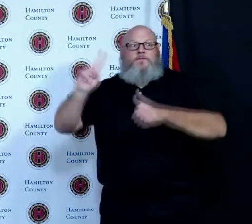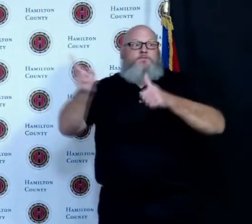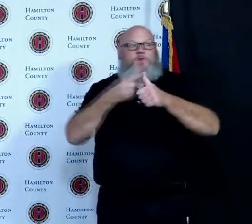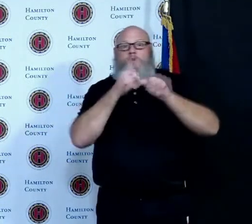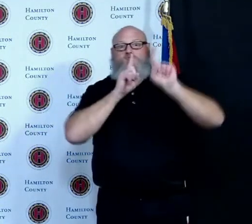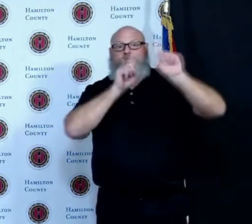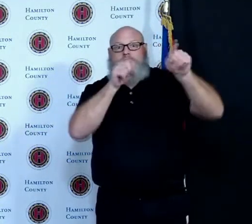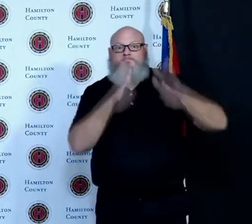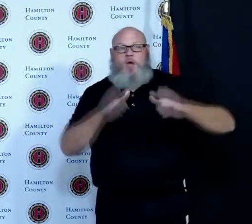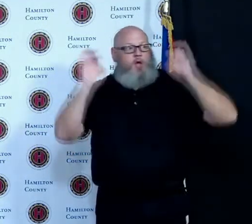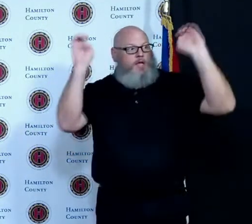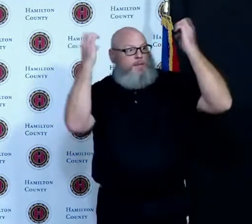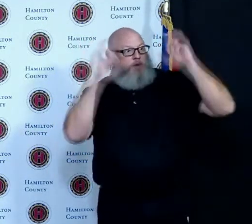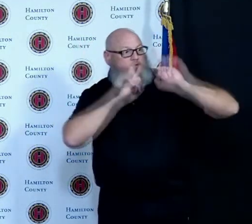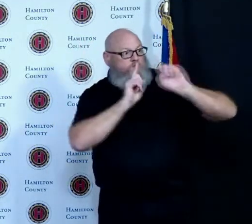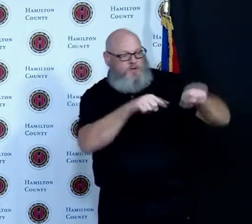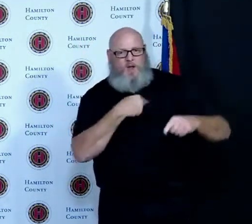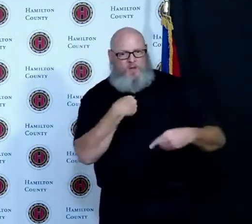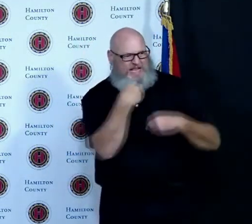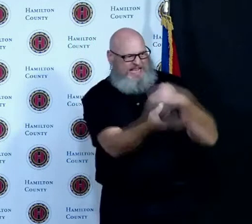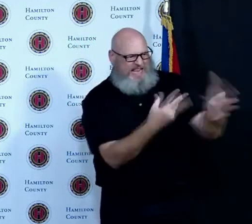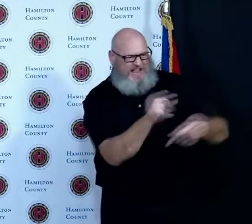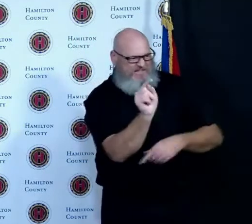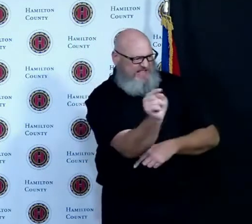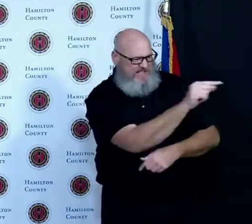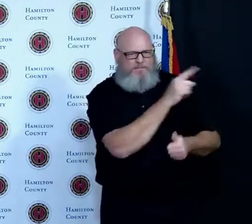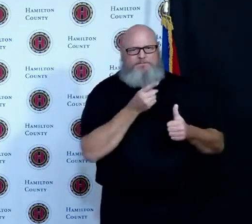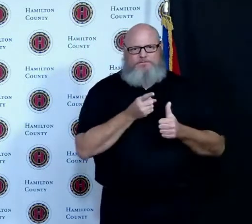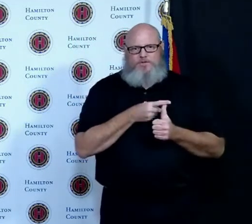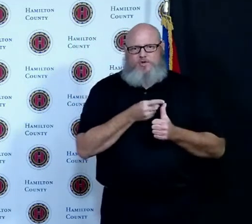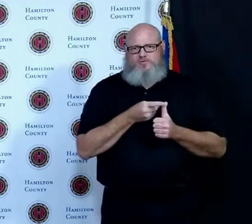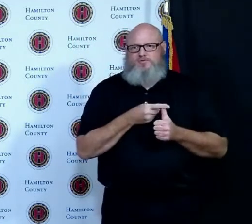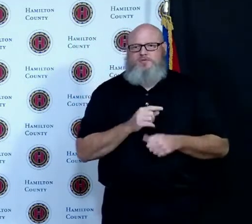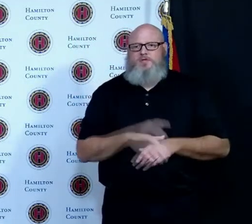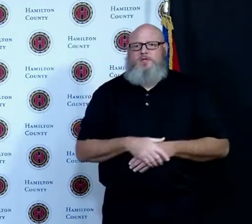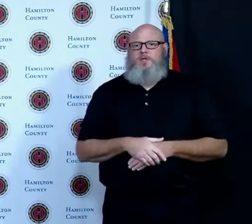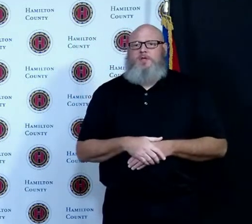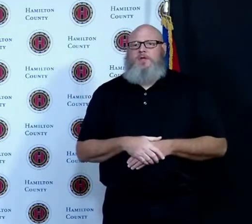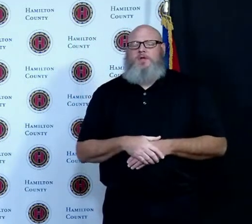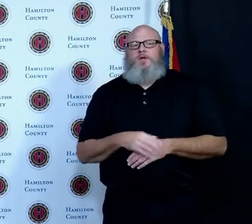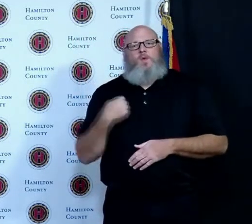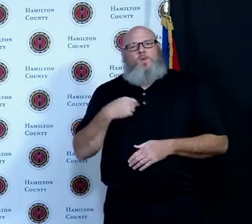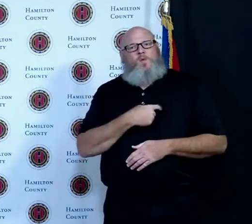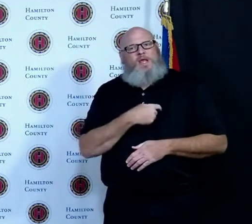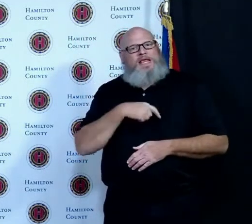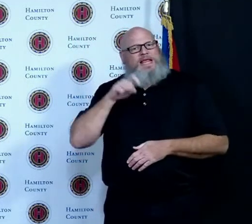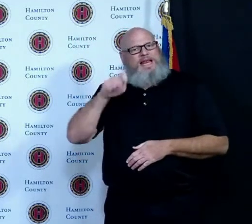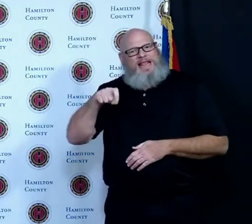need more I get calls and emails every single day especially from individuals over the age of 65